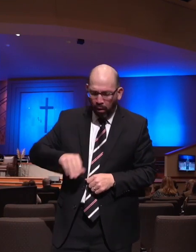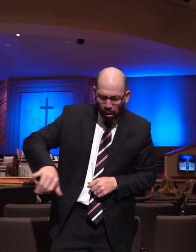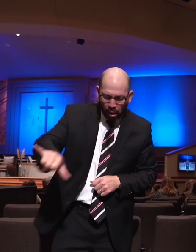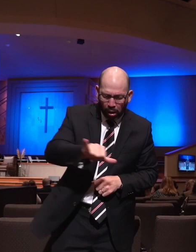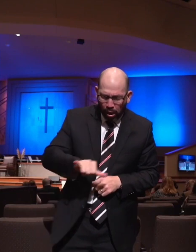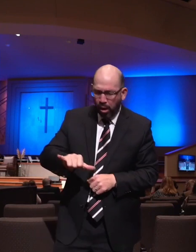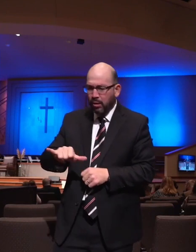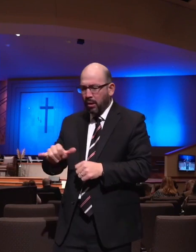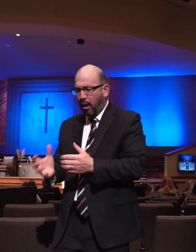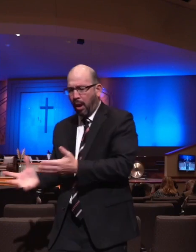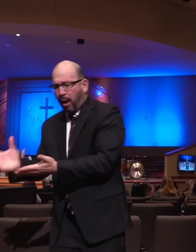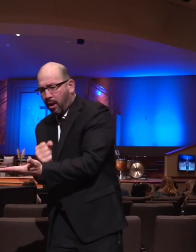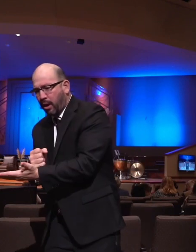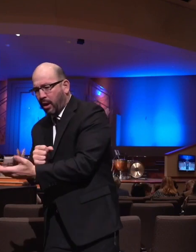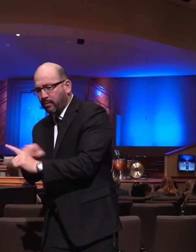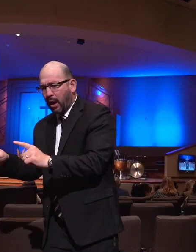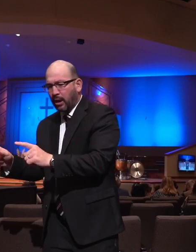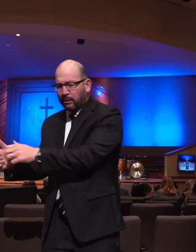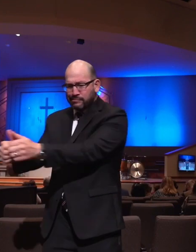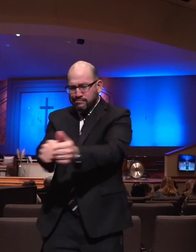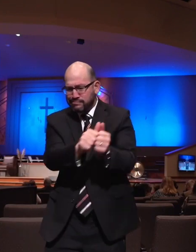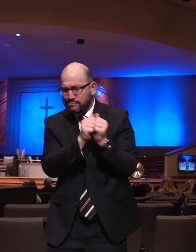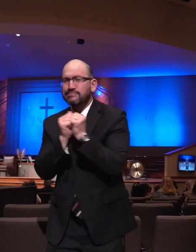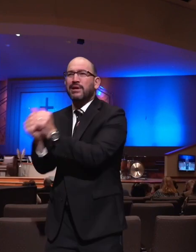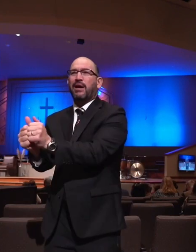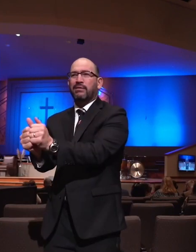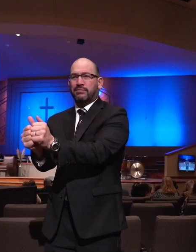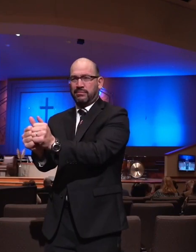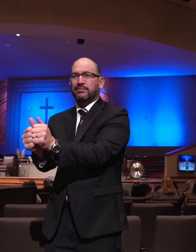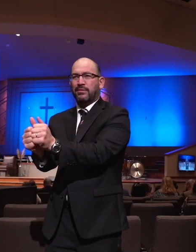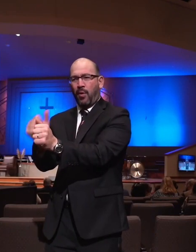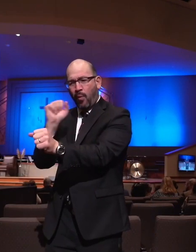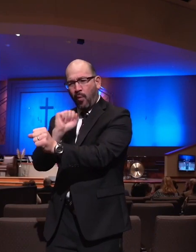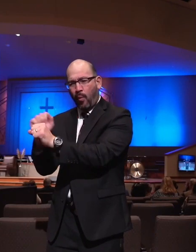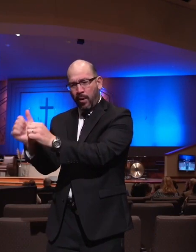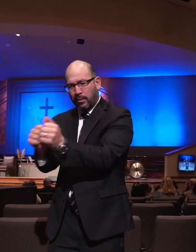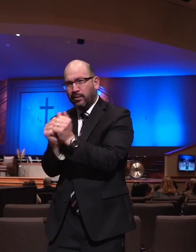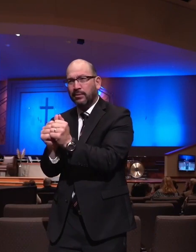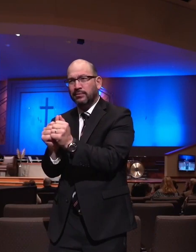fruit but it's a team effort and so this girl's not even mentioned but I'm